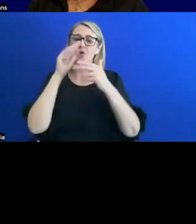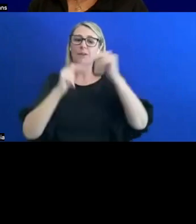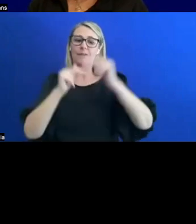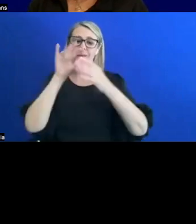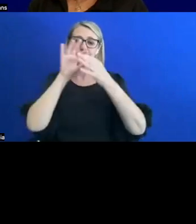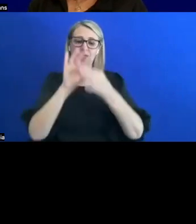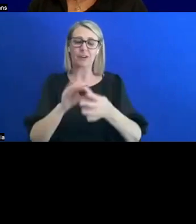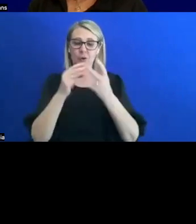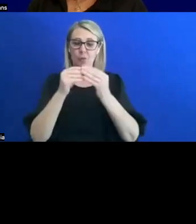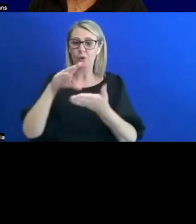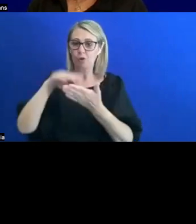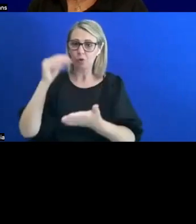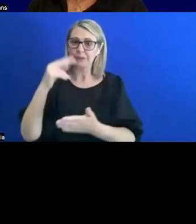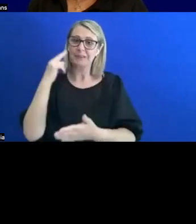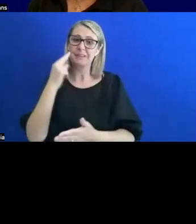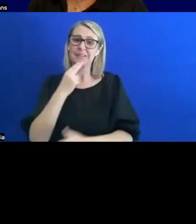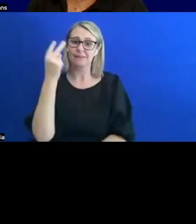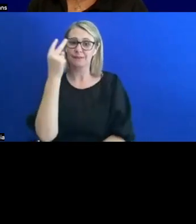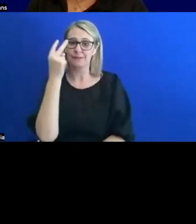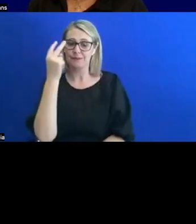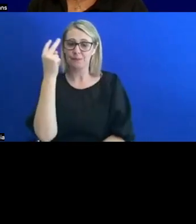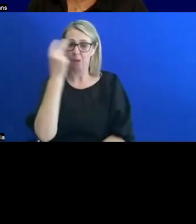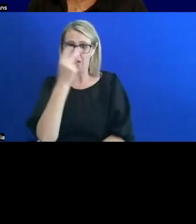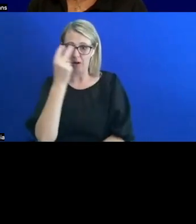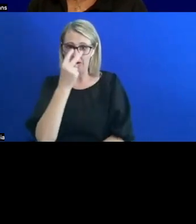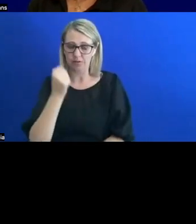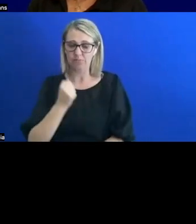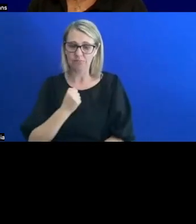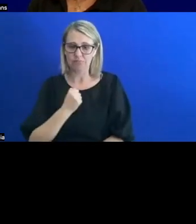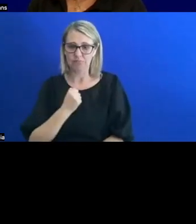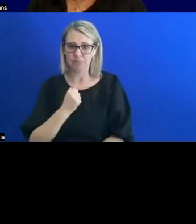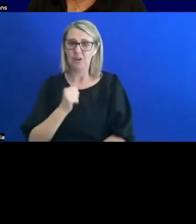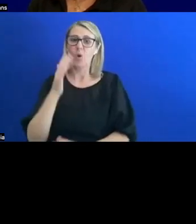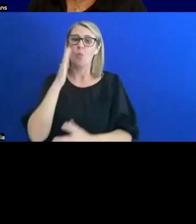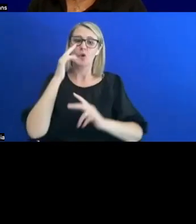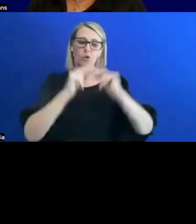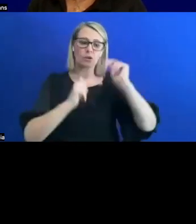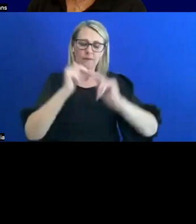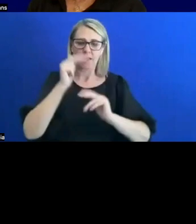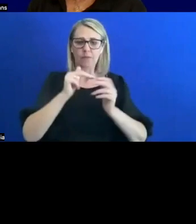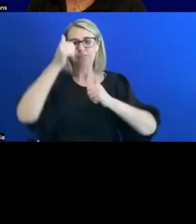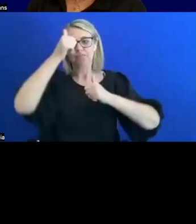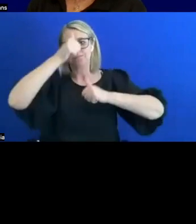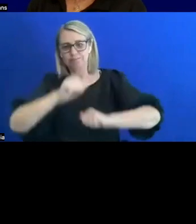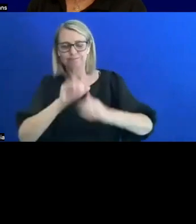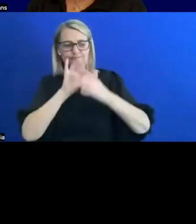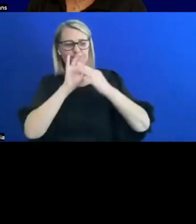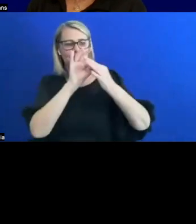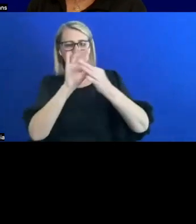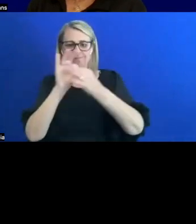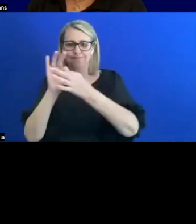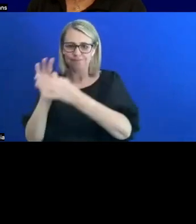with deafblindness, as an intervenor, as you develop resonance as discussed in other modules,